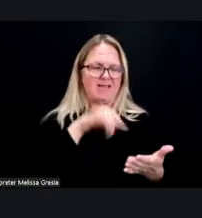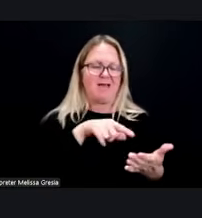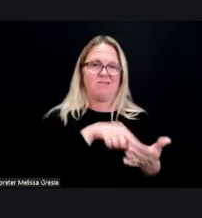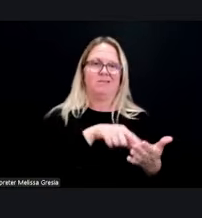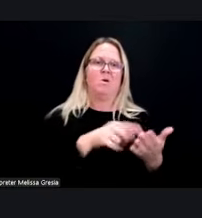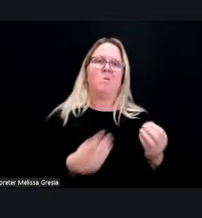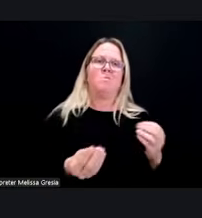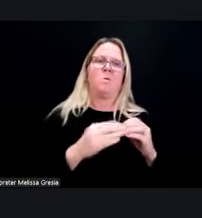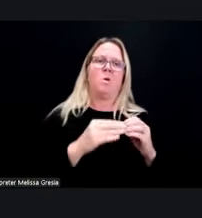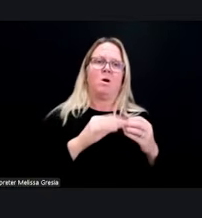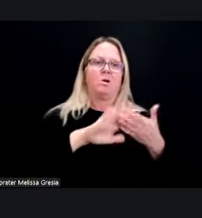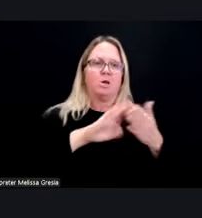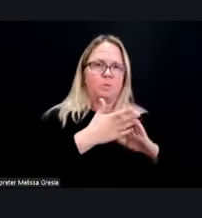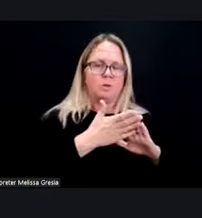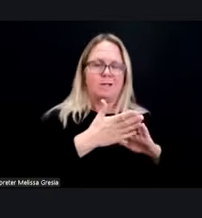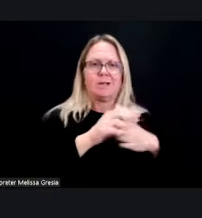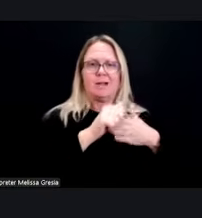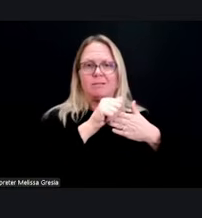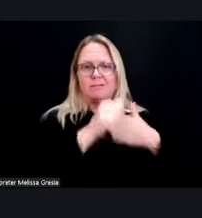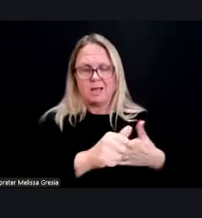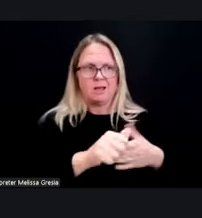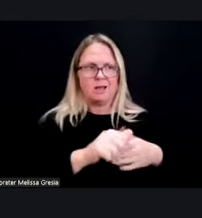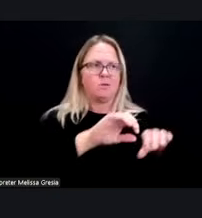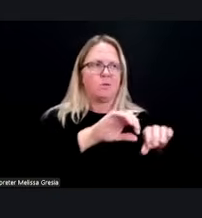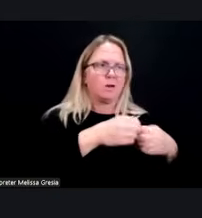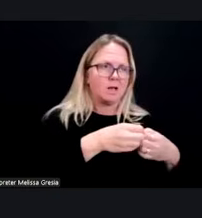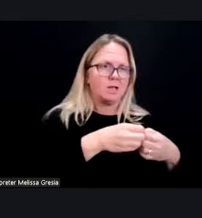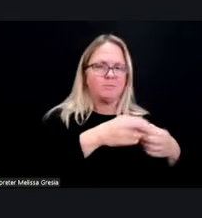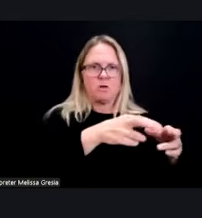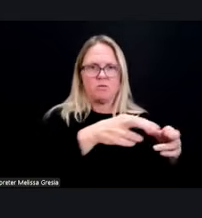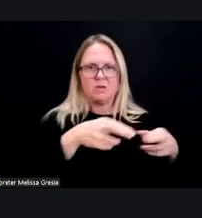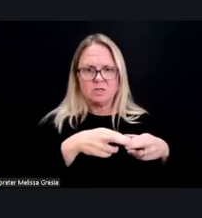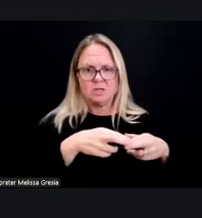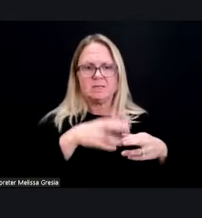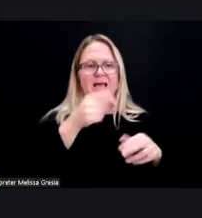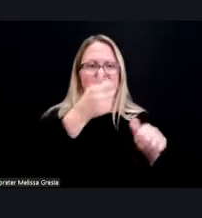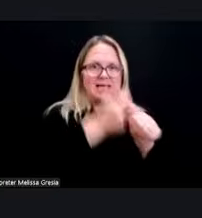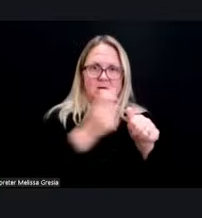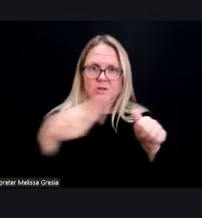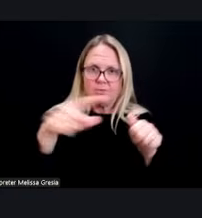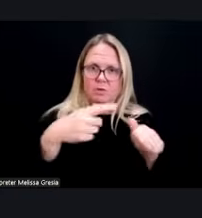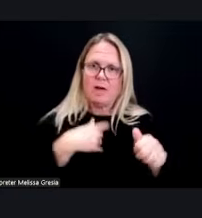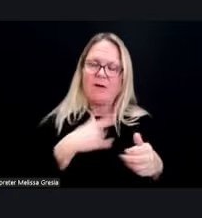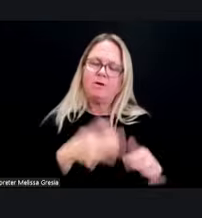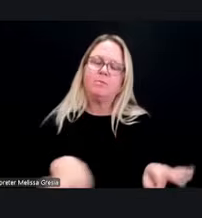communitydriven, organized by regions and each of you have an important role to play and we are